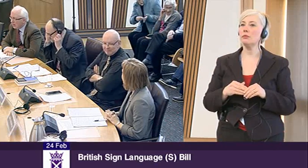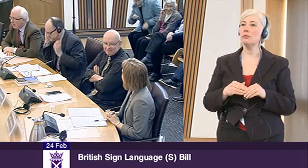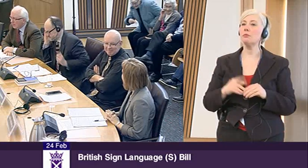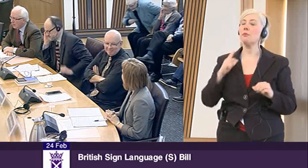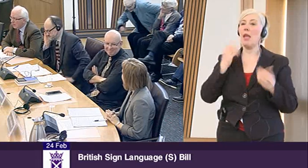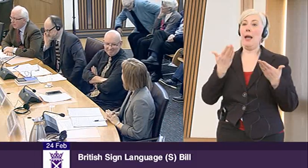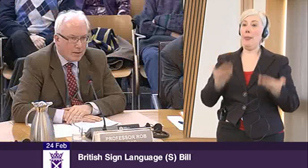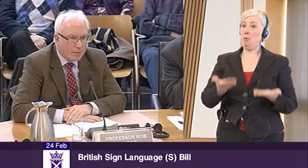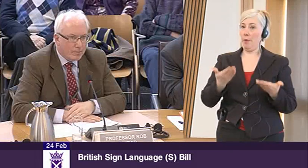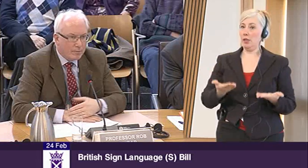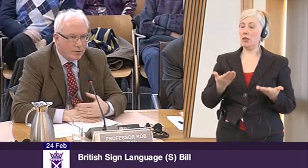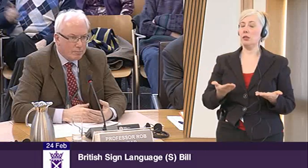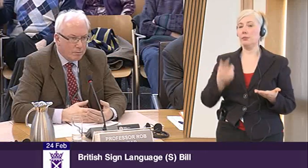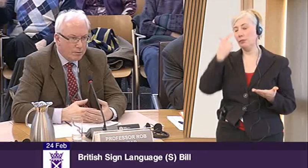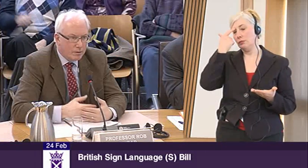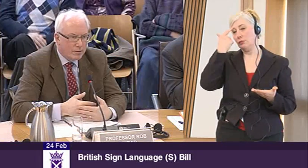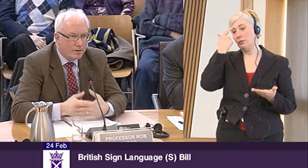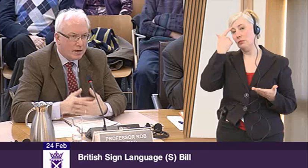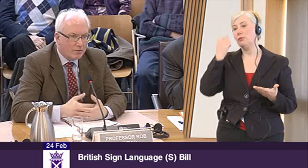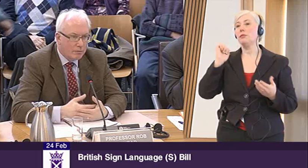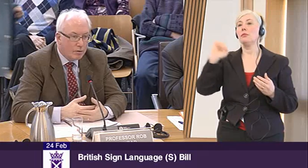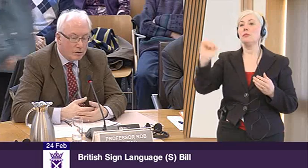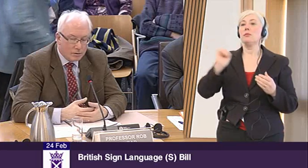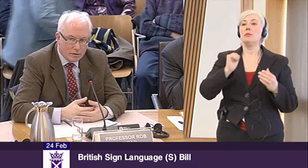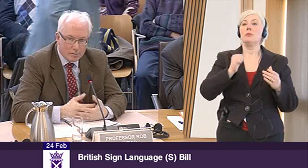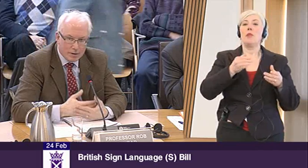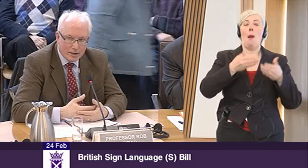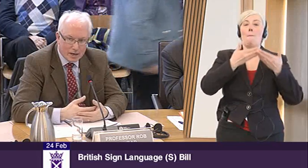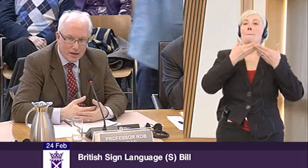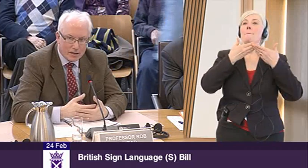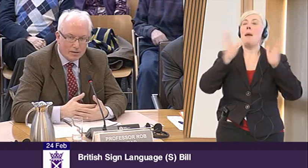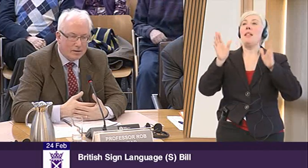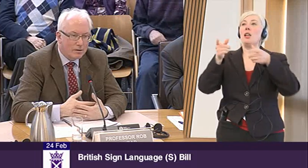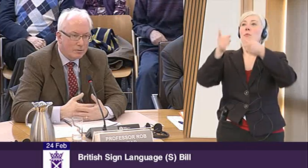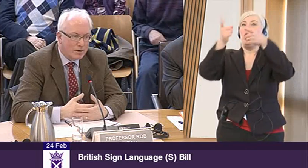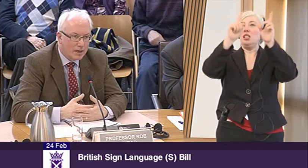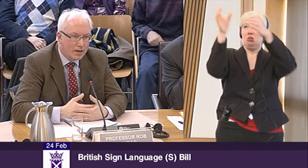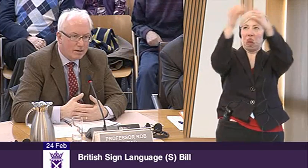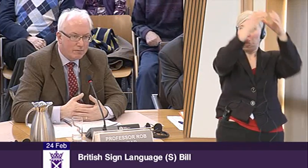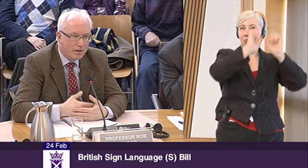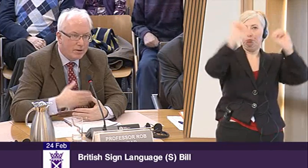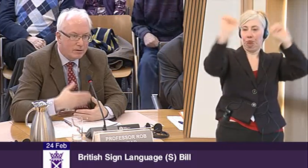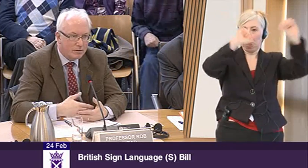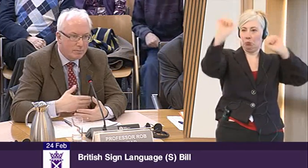Professor Dunbar: Public bodies that are under an obligation to provide a Gaelic language